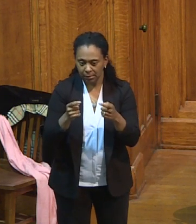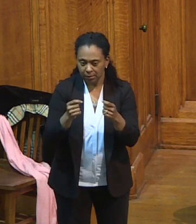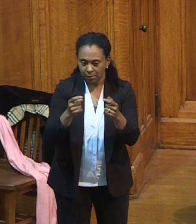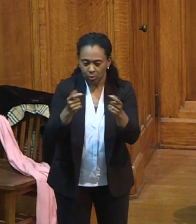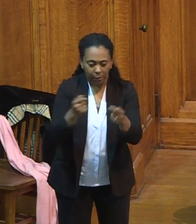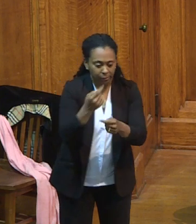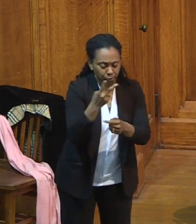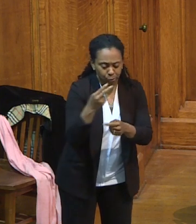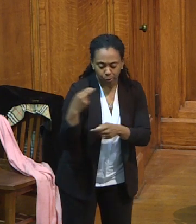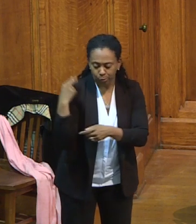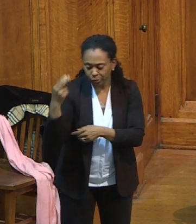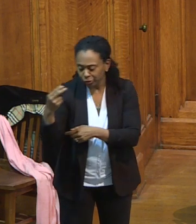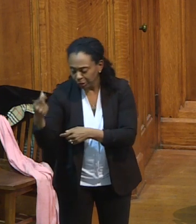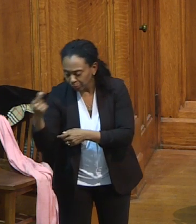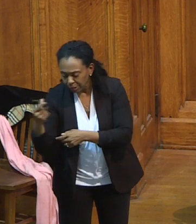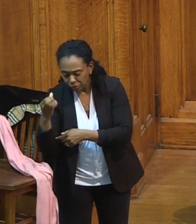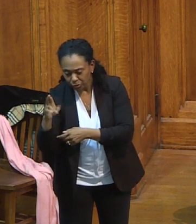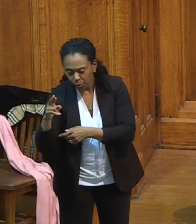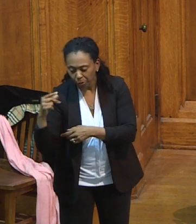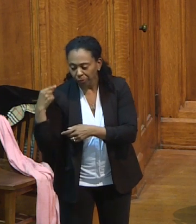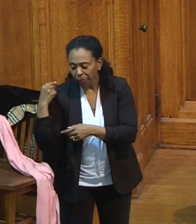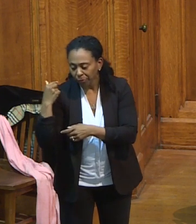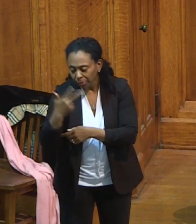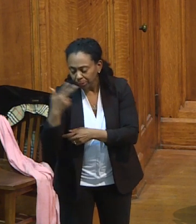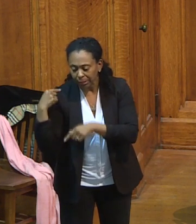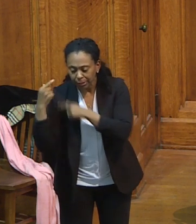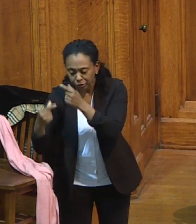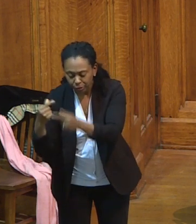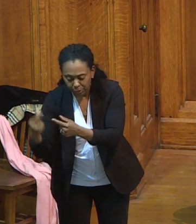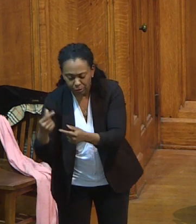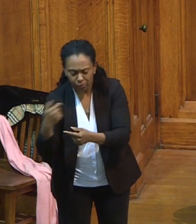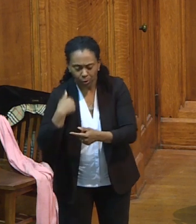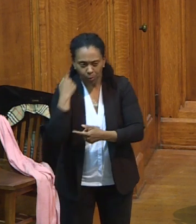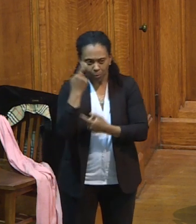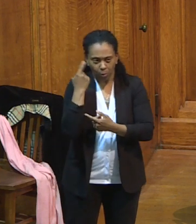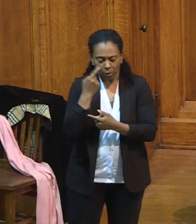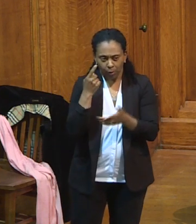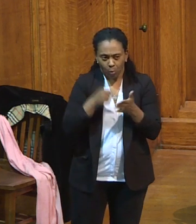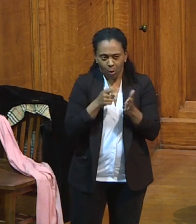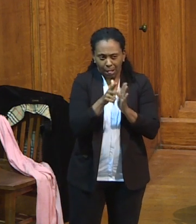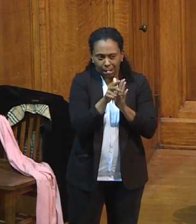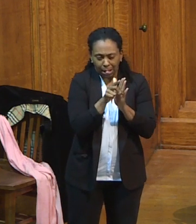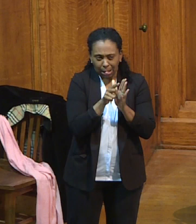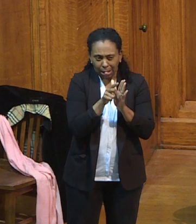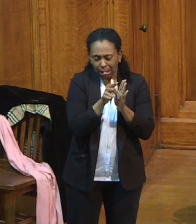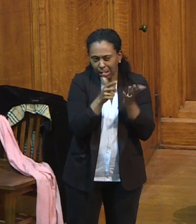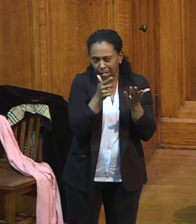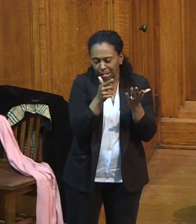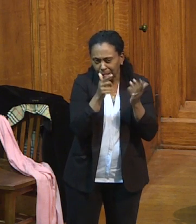Two generations or three generations. So I'm wondering what lessons we can learn about reading